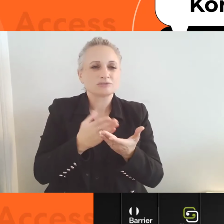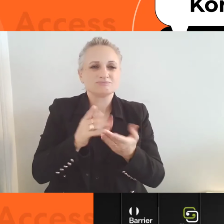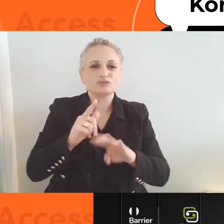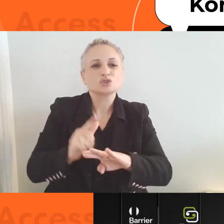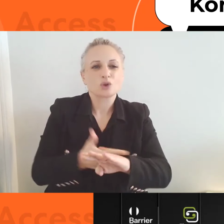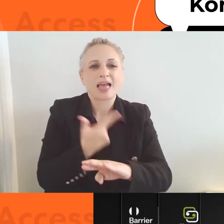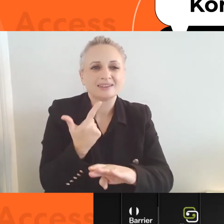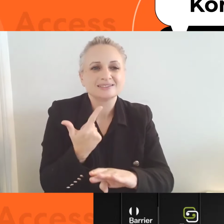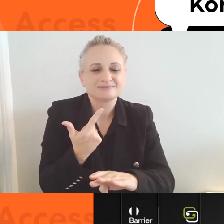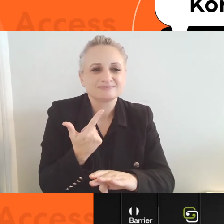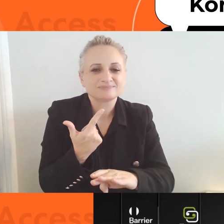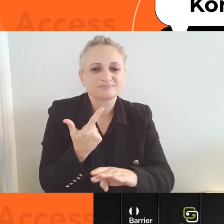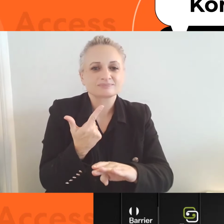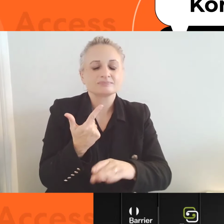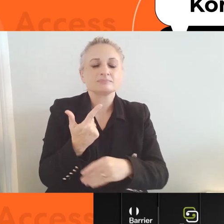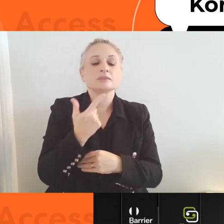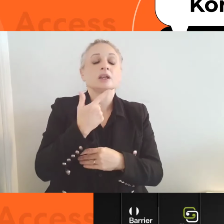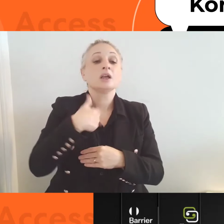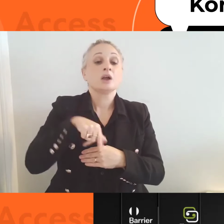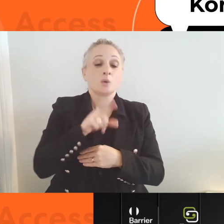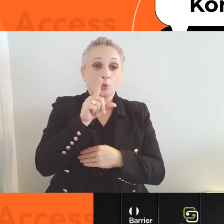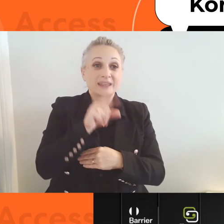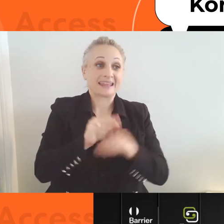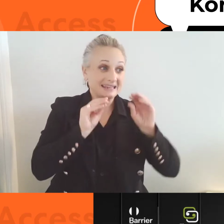clients, talk to clients, look at what standards are available